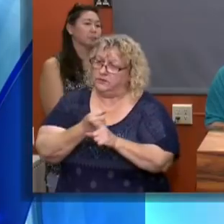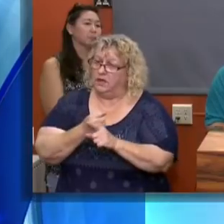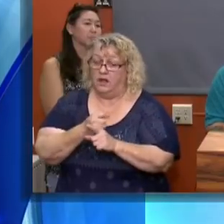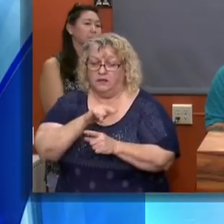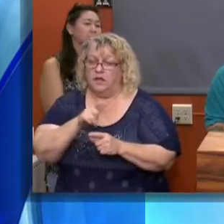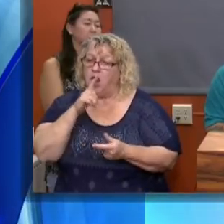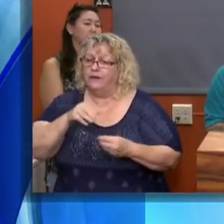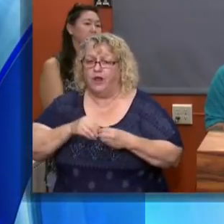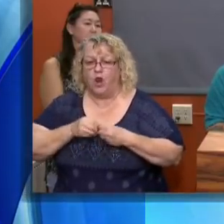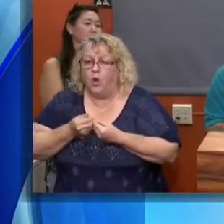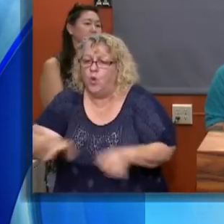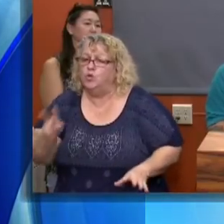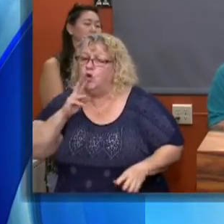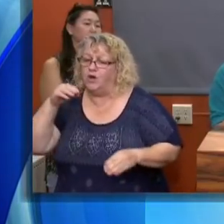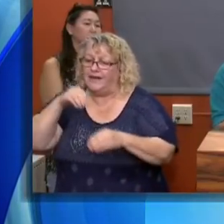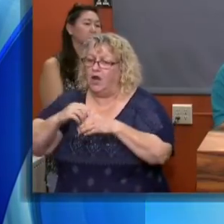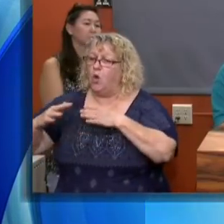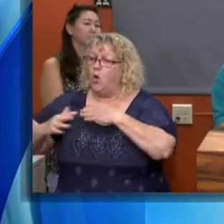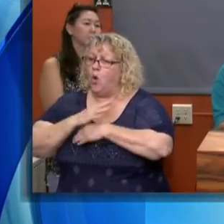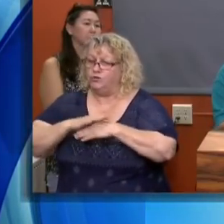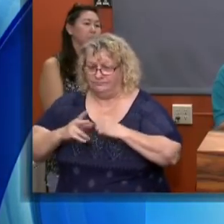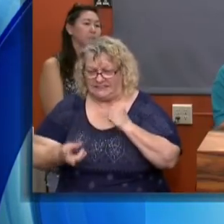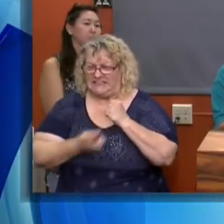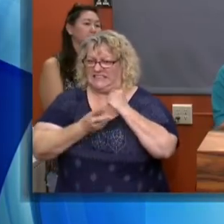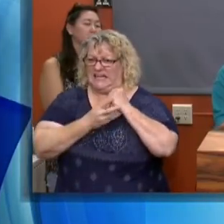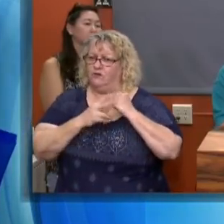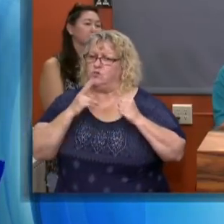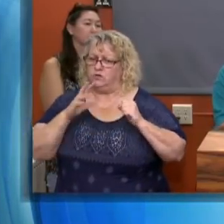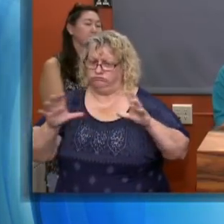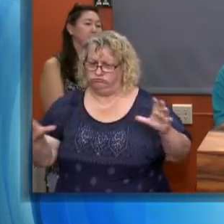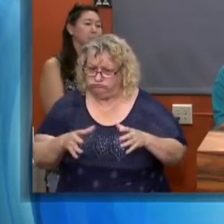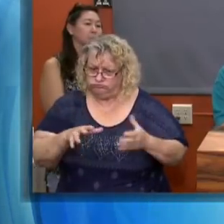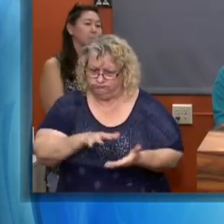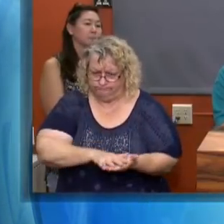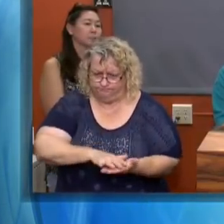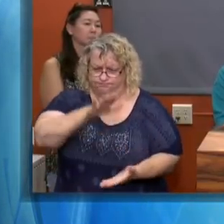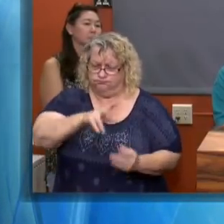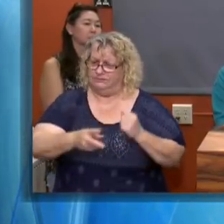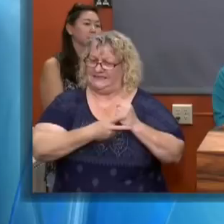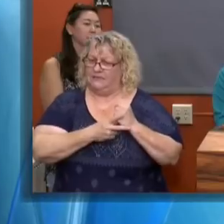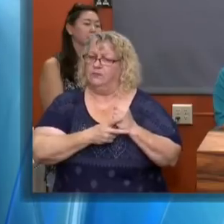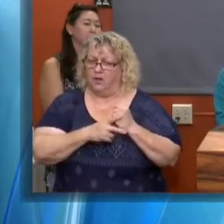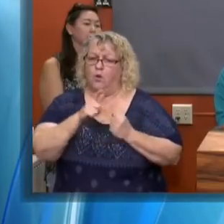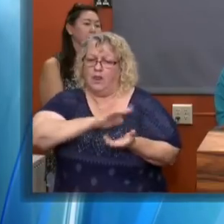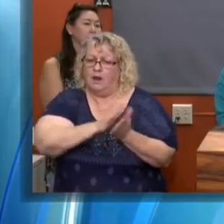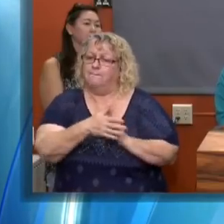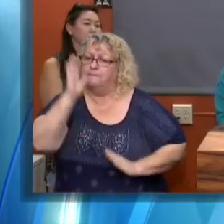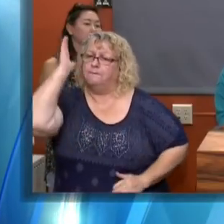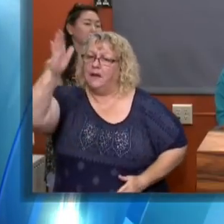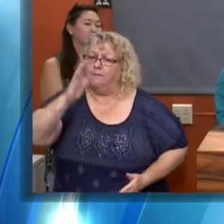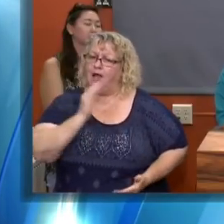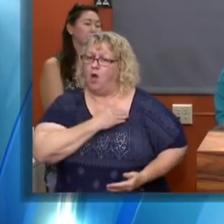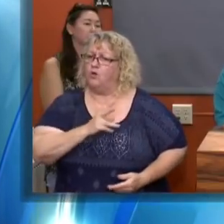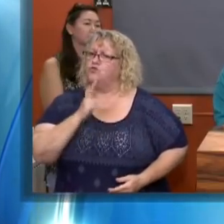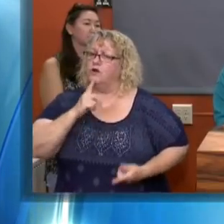BUT THERE MIGHT BE MORE INCREASE STORM HAPPENS TO US. CAPTURING THE WATER BEFORE IT FLOWS INTO THE OCEAN, WE'RE